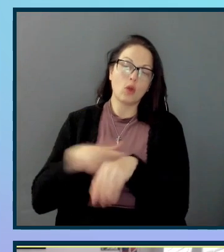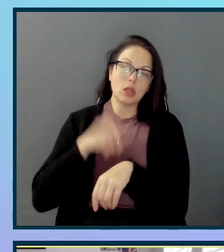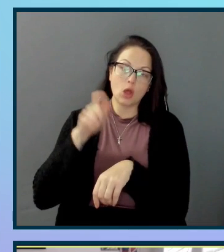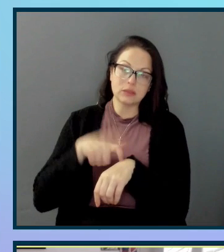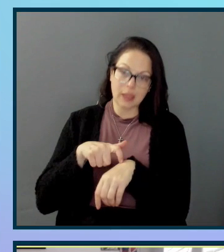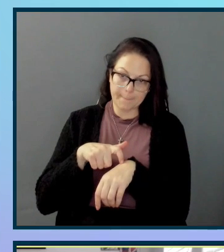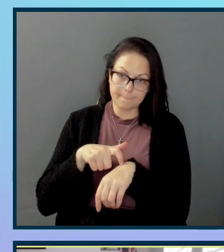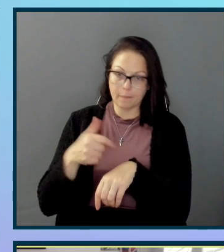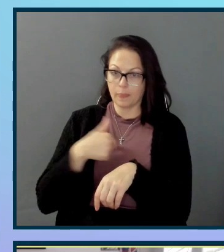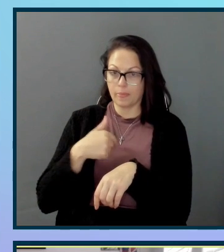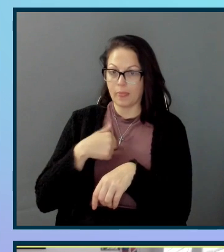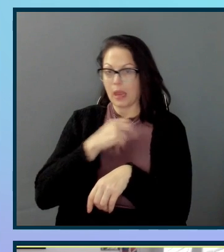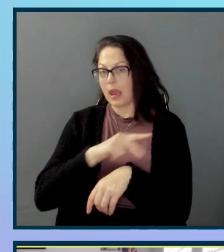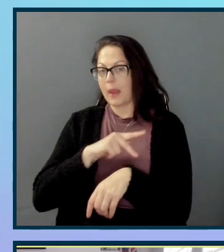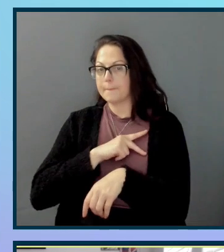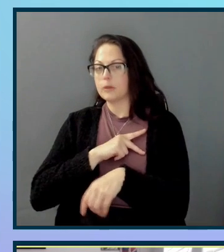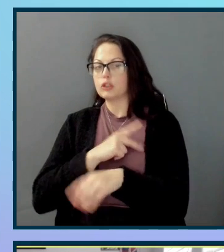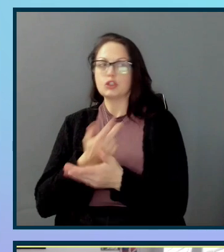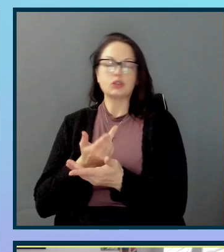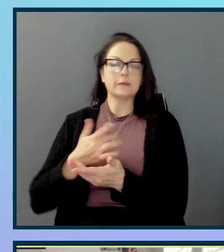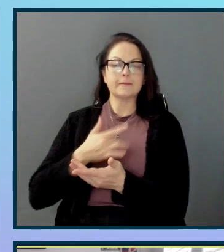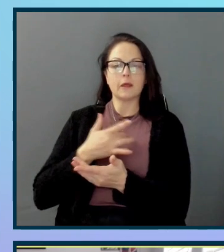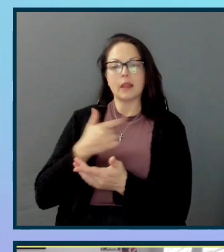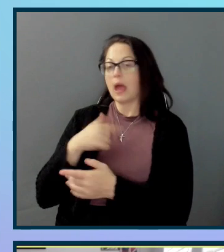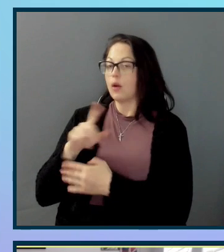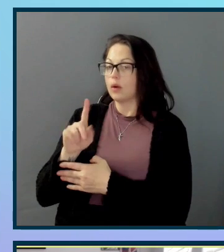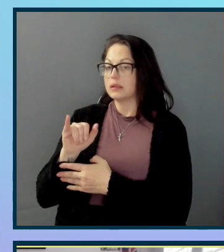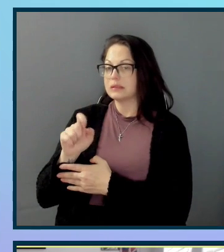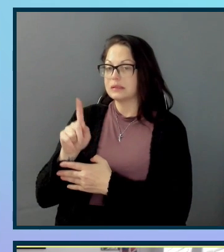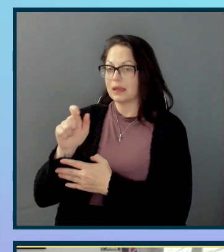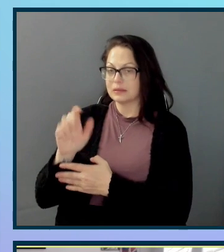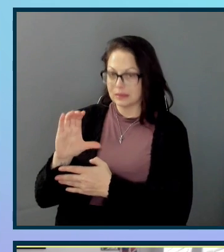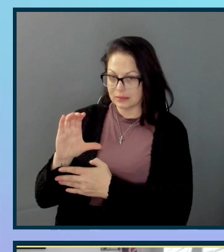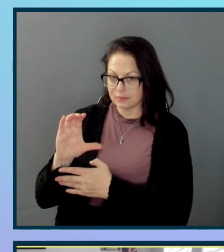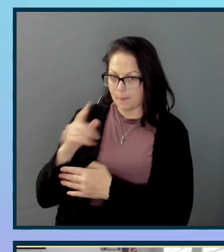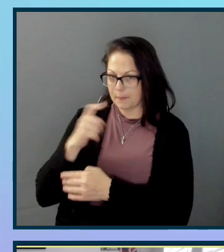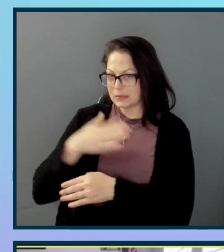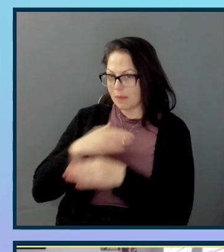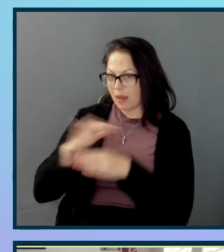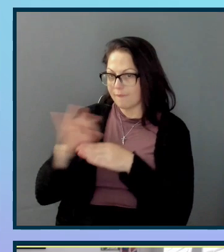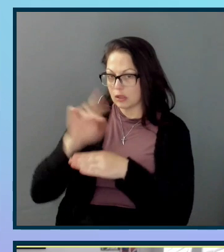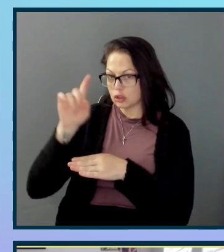I personally suspected I was dyslexic because my functional needs mapped very well